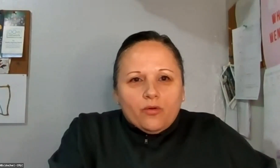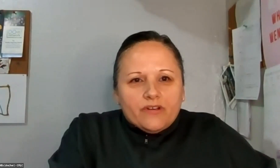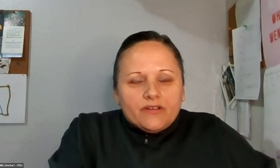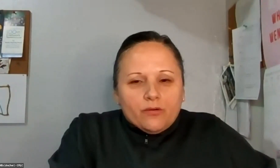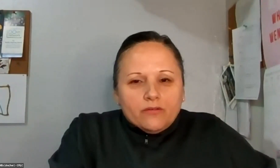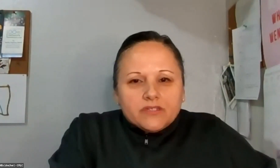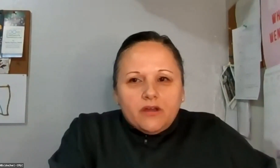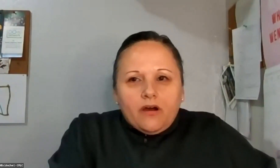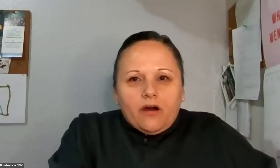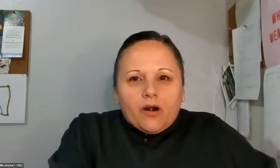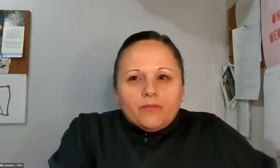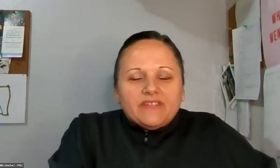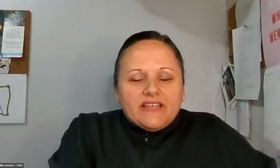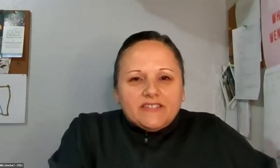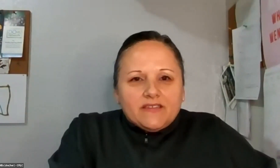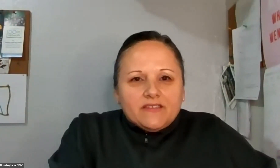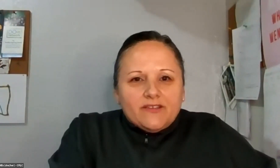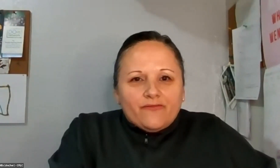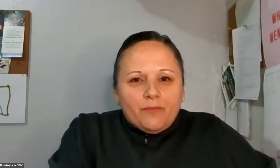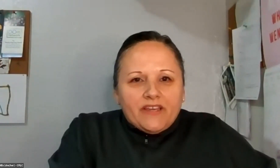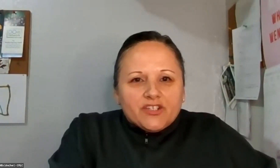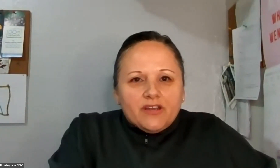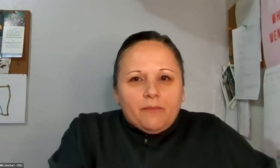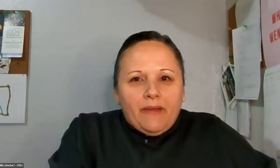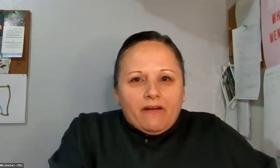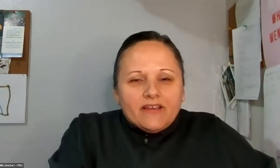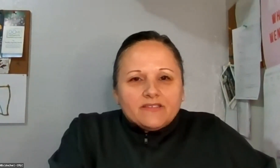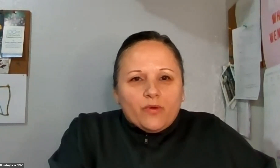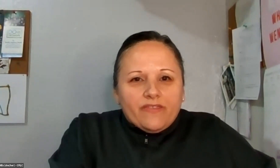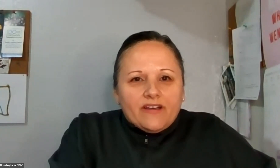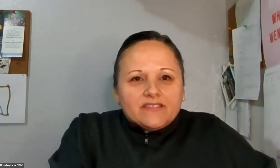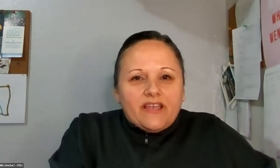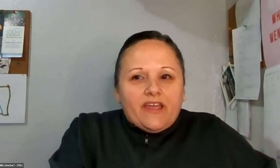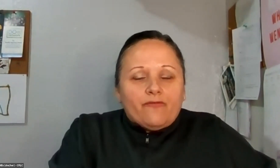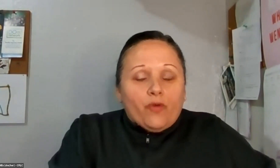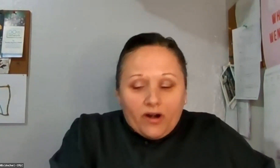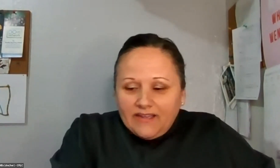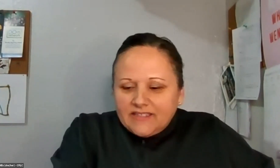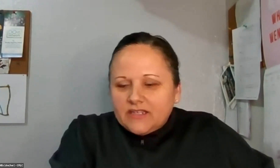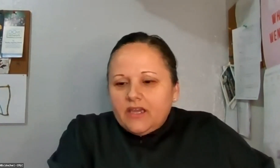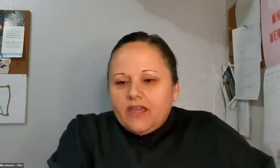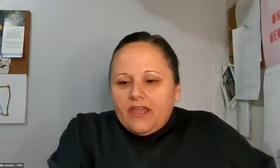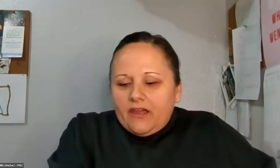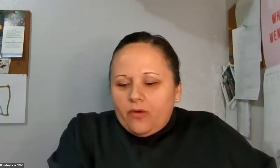appreciated our community coming together. We feel that it is very important that people with disabilities and